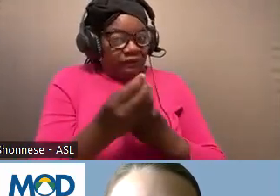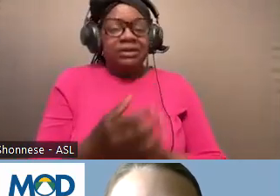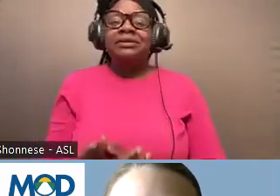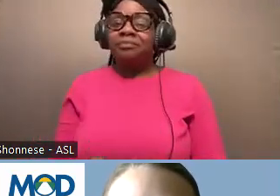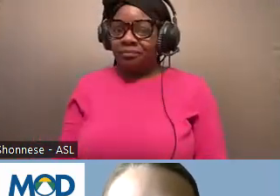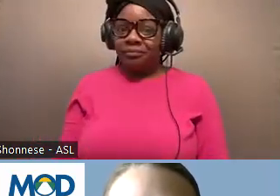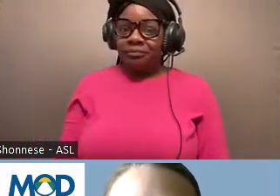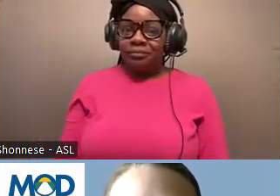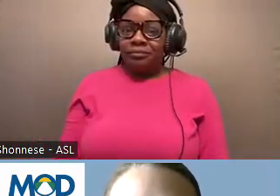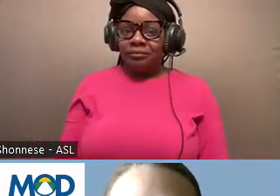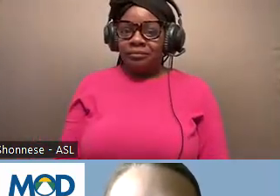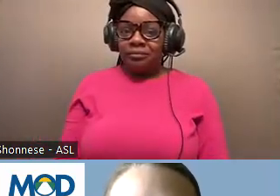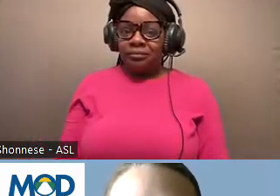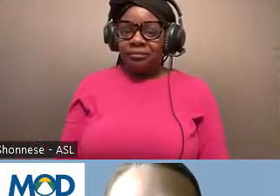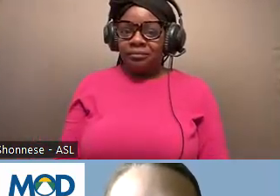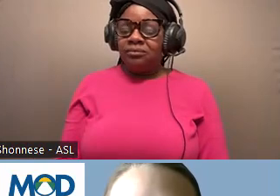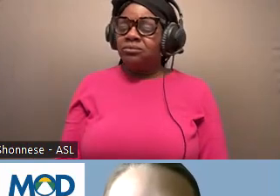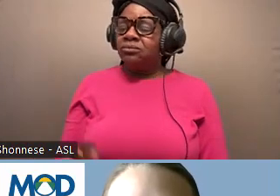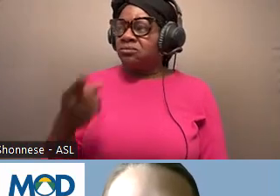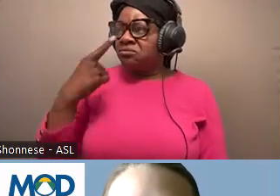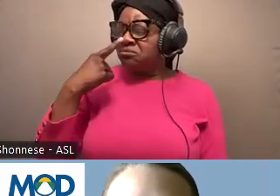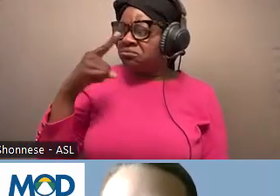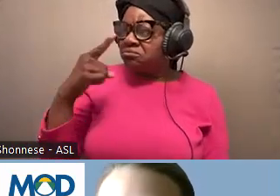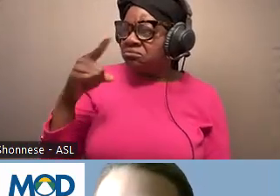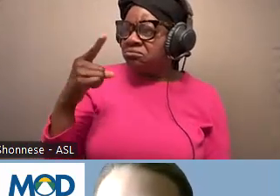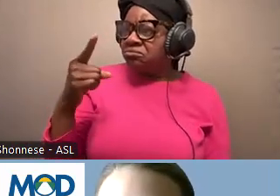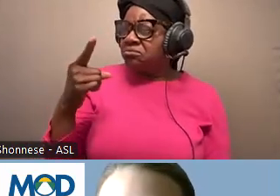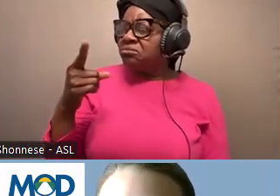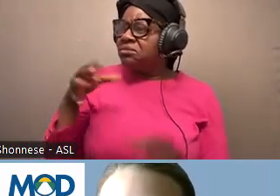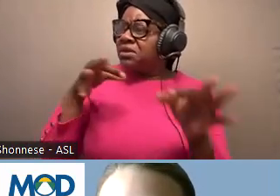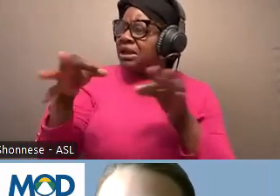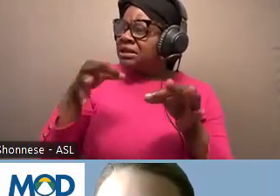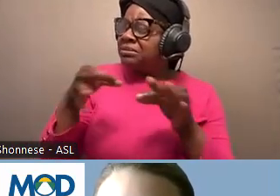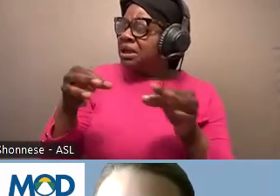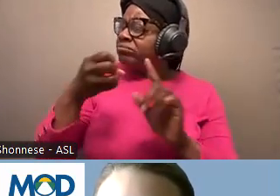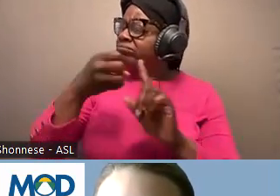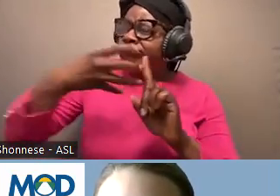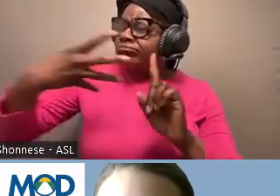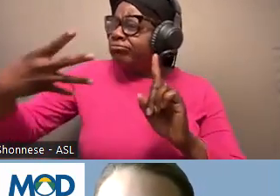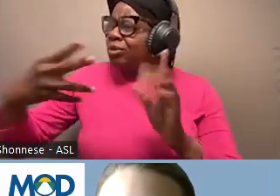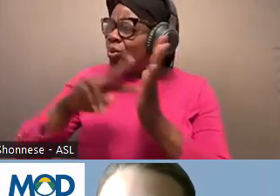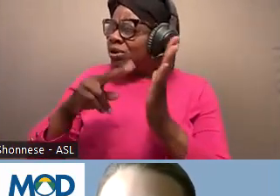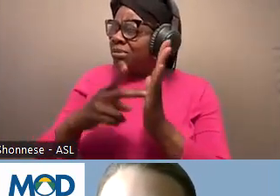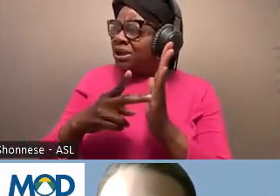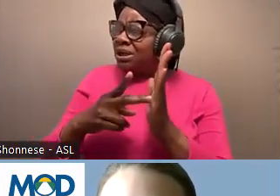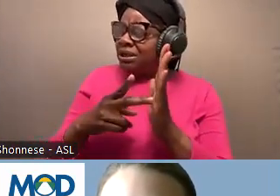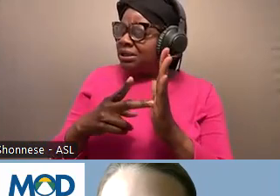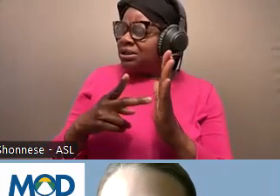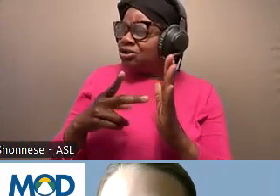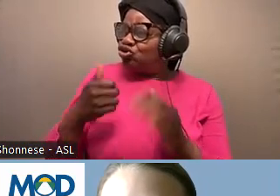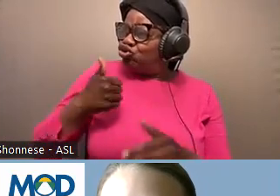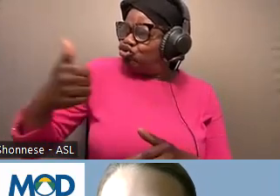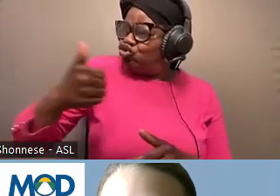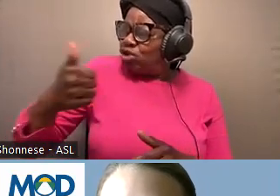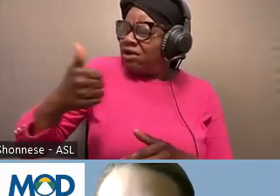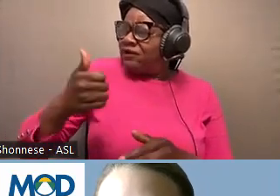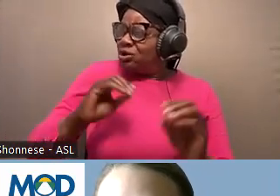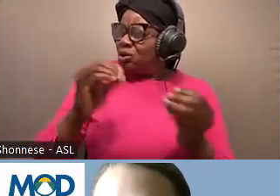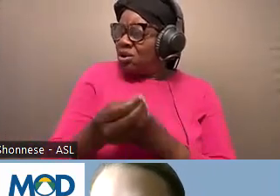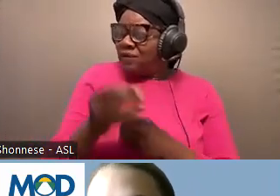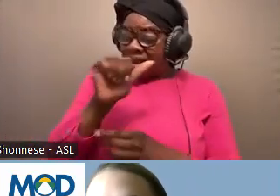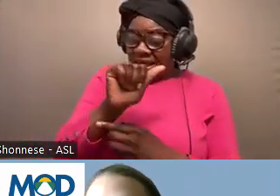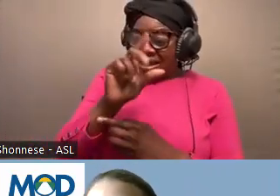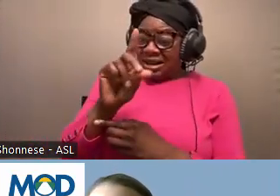Can you tell me what you mean by that? ADA accommodations for travel to the office,